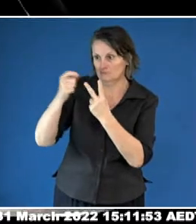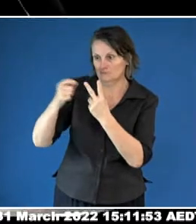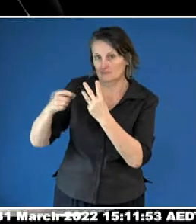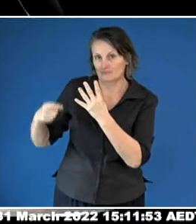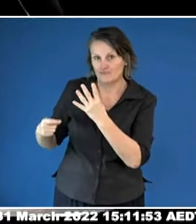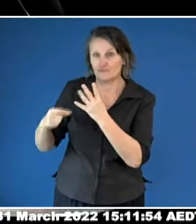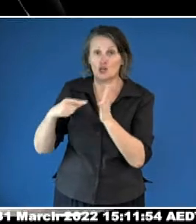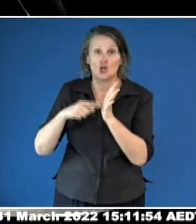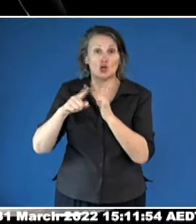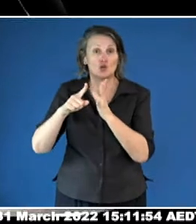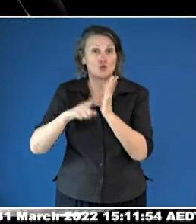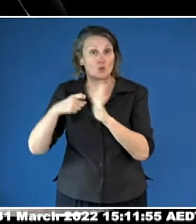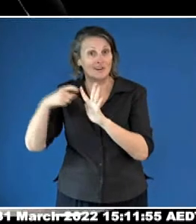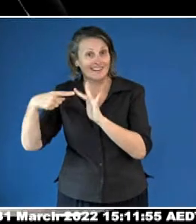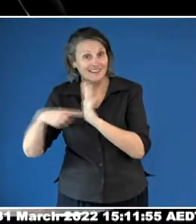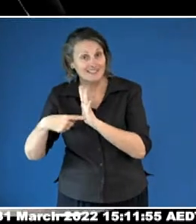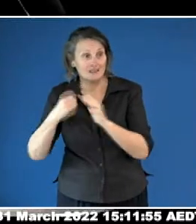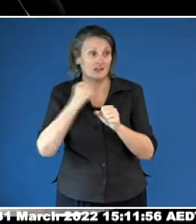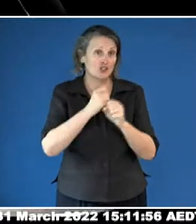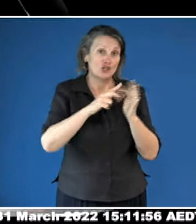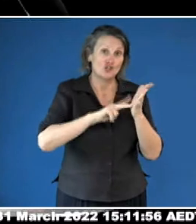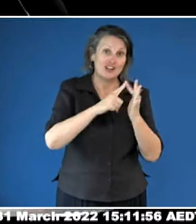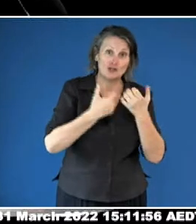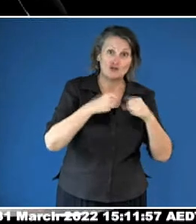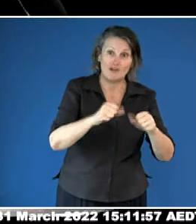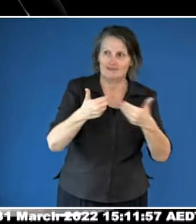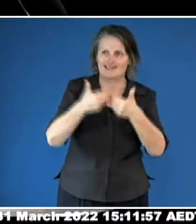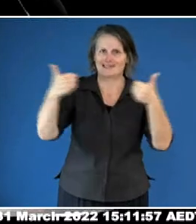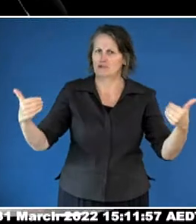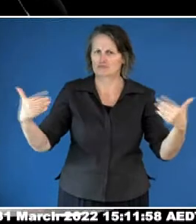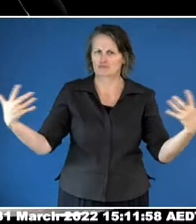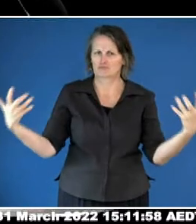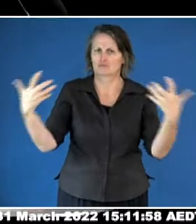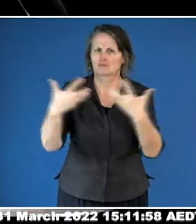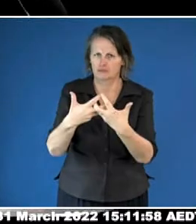separate thing by itself. It needs to be addressed. The whole NDIS needs to have a gender lens.